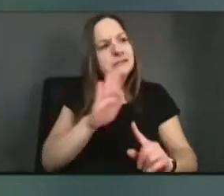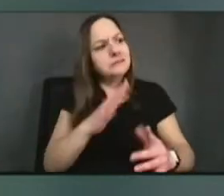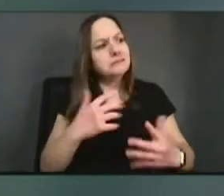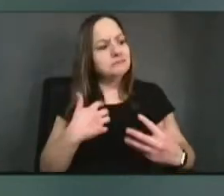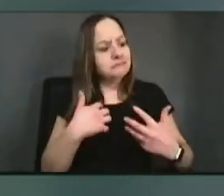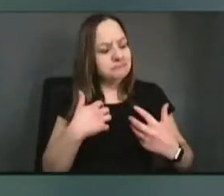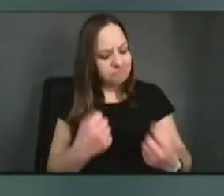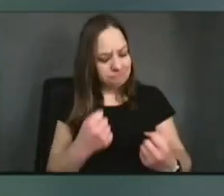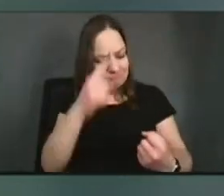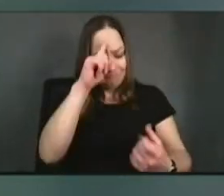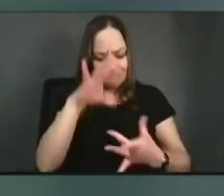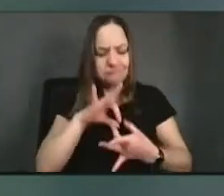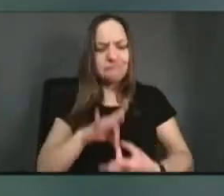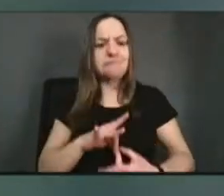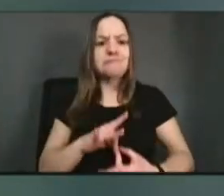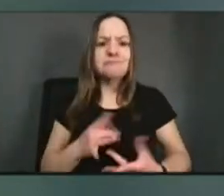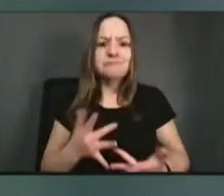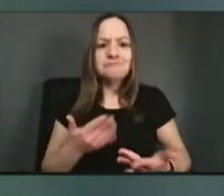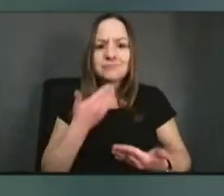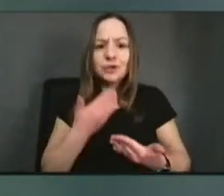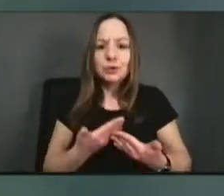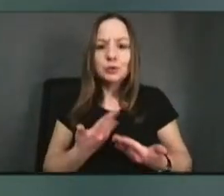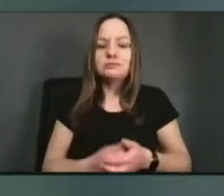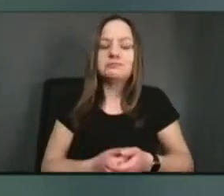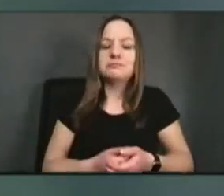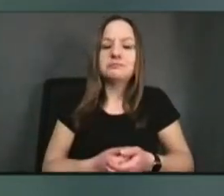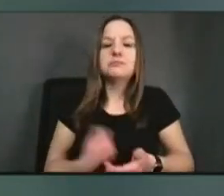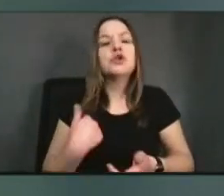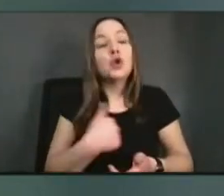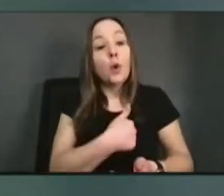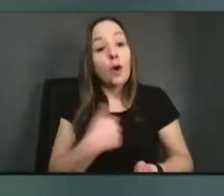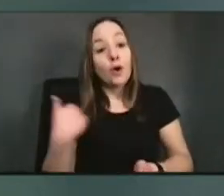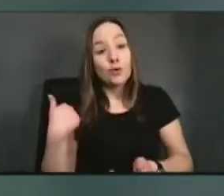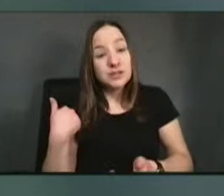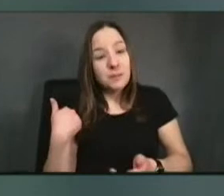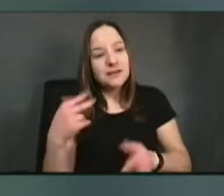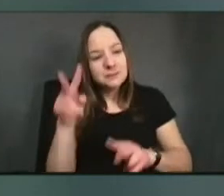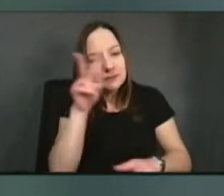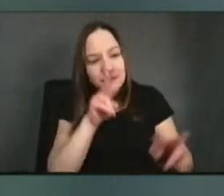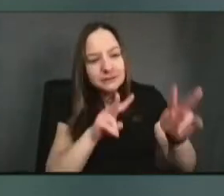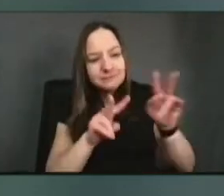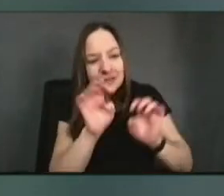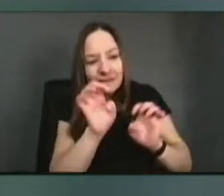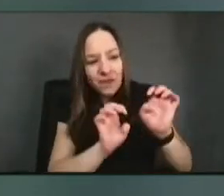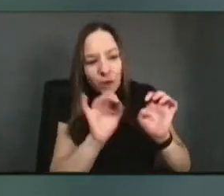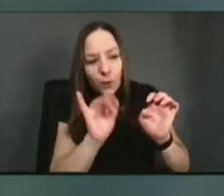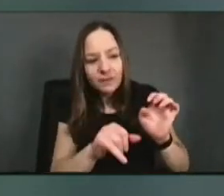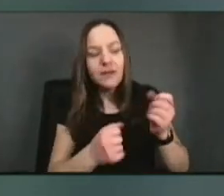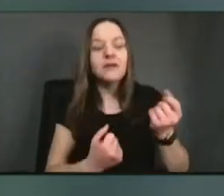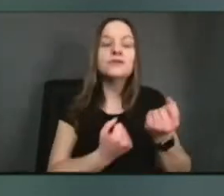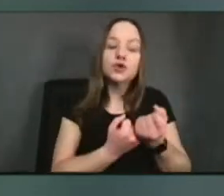well, when they are, um, you know, in a good place of their own well being, And so now we